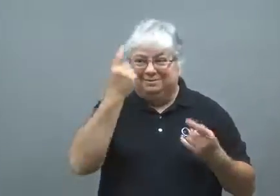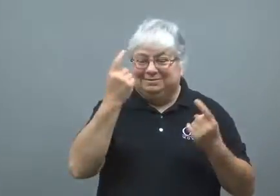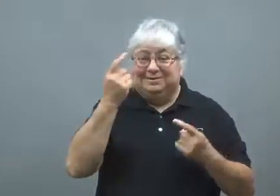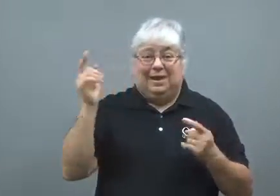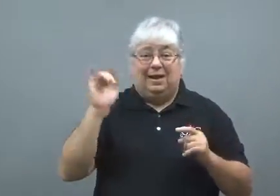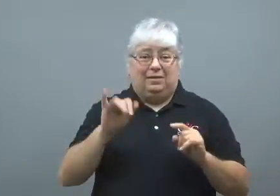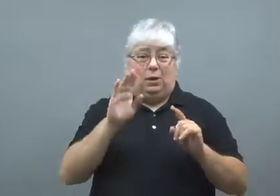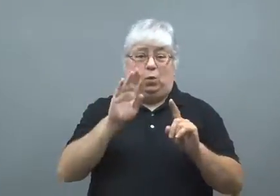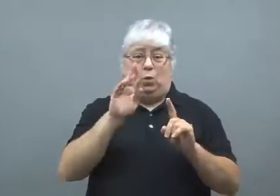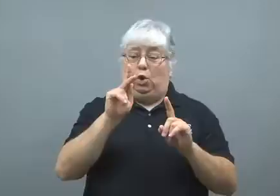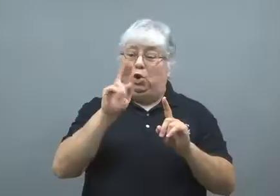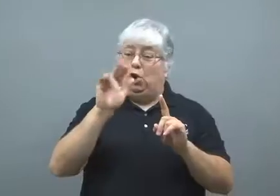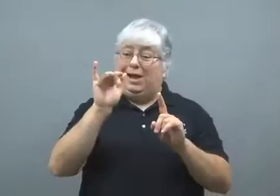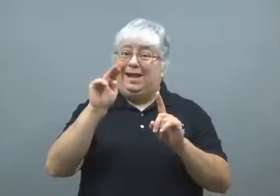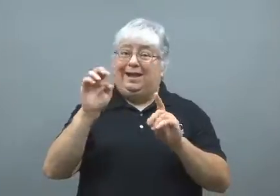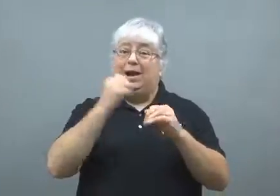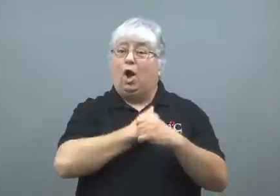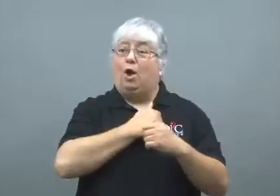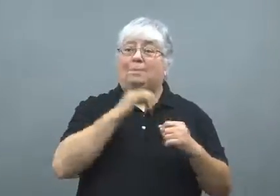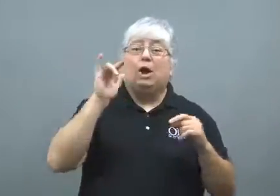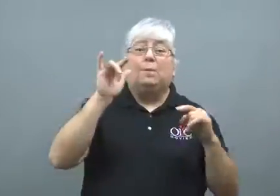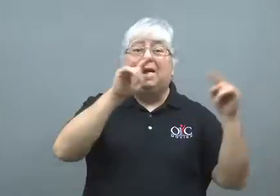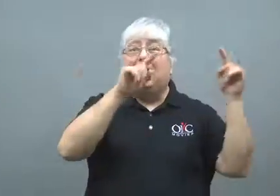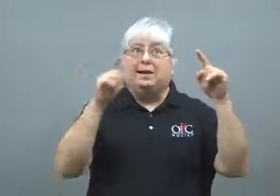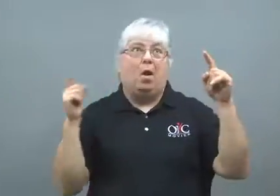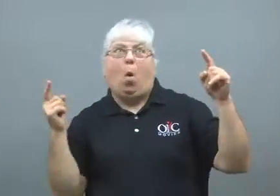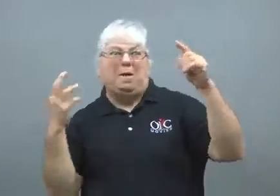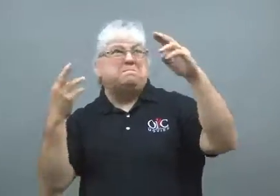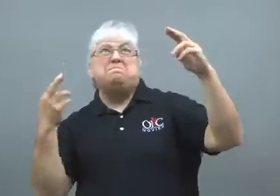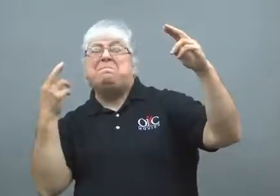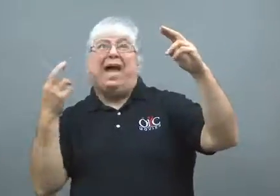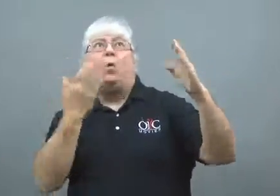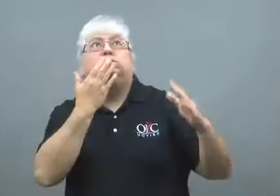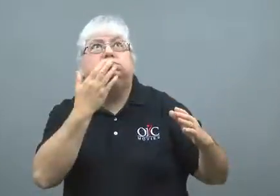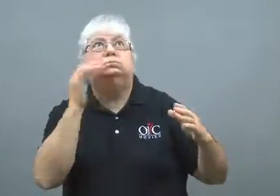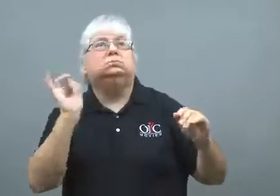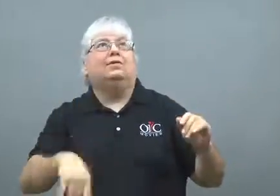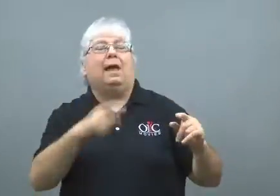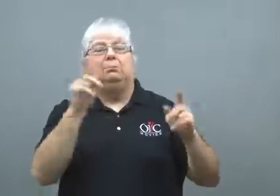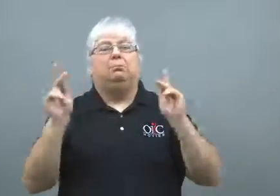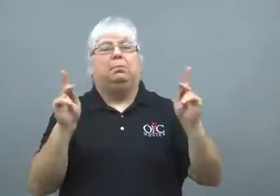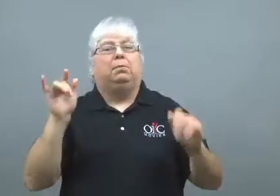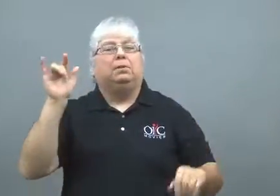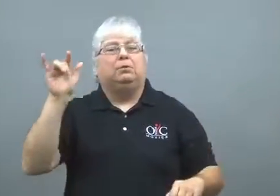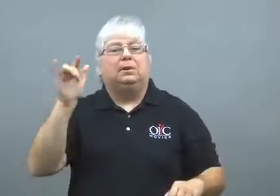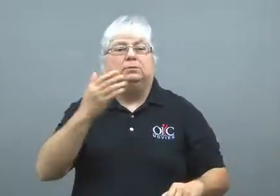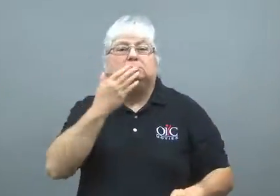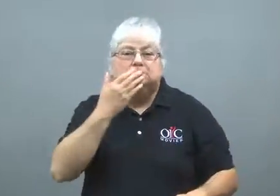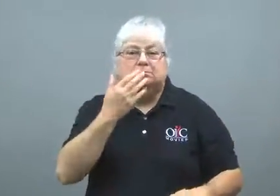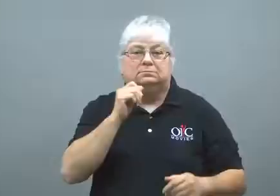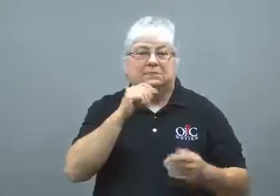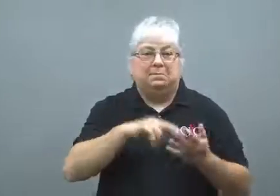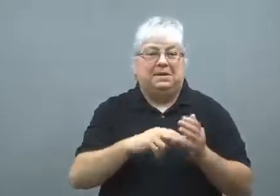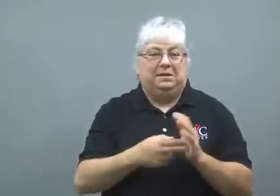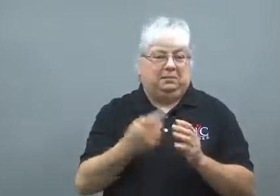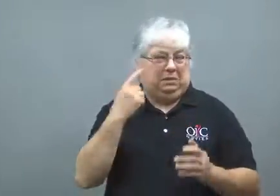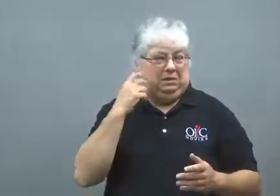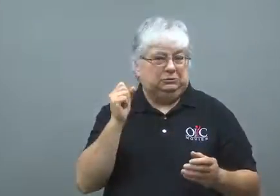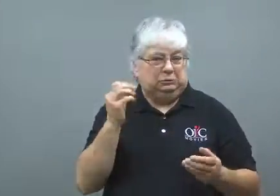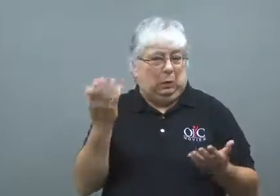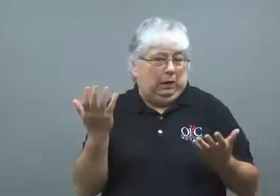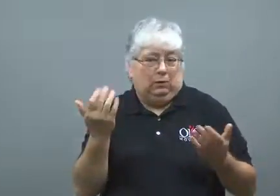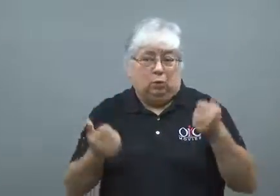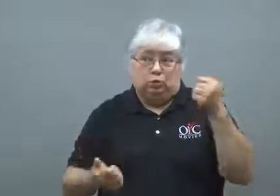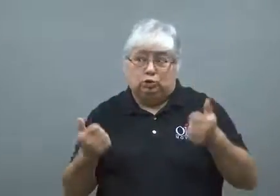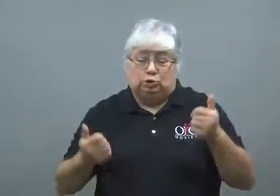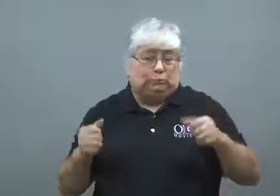Russian forces might have thought the civilian jet was a Ukrainian military plane.